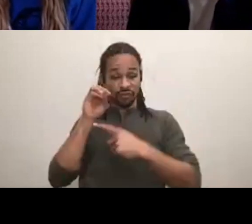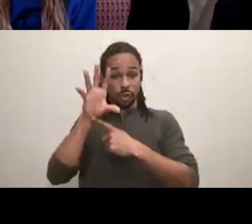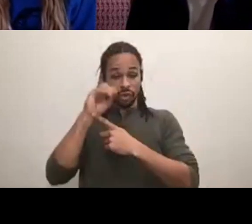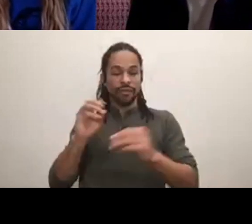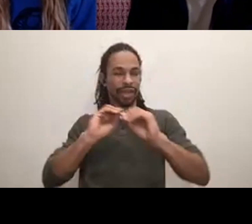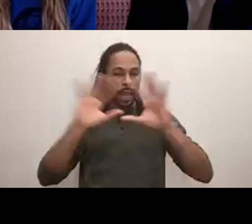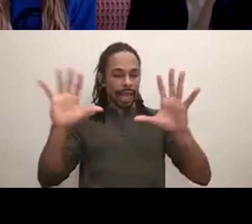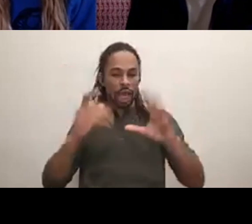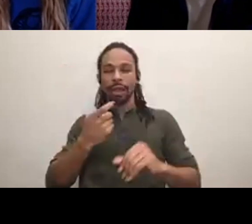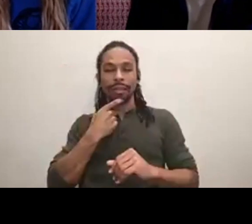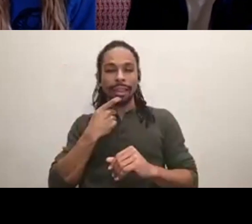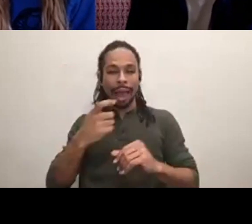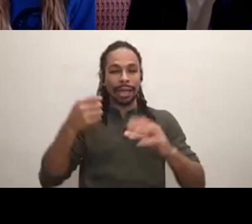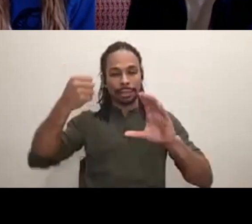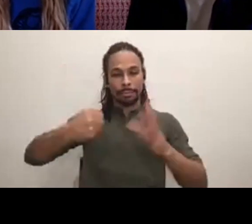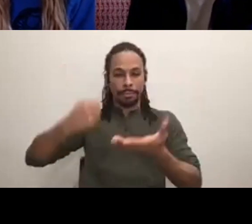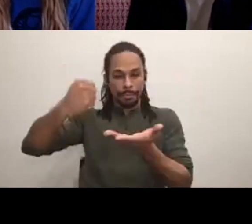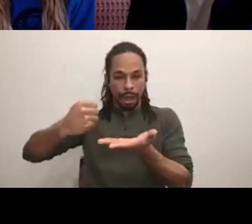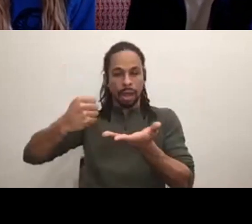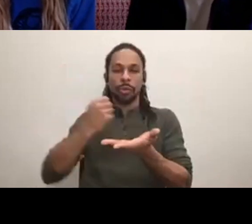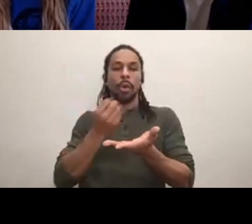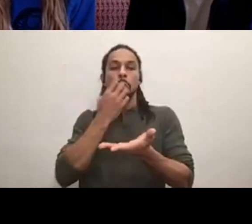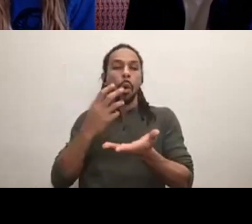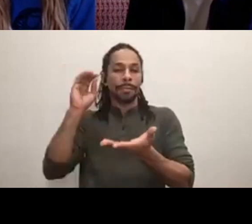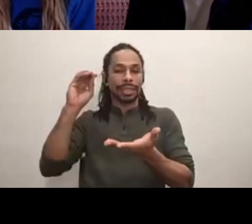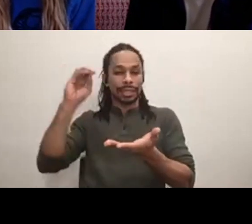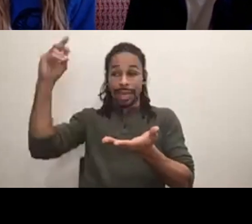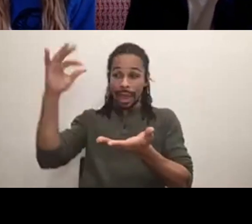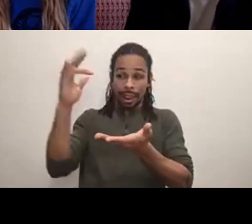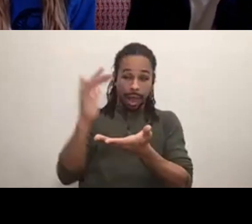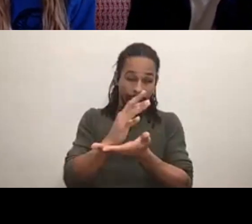attendees submitted ‑‑ but if anyone has a piece of alt‑text they want to share